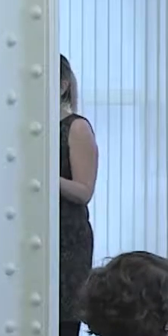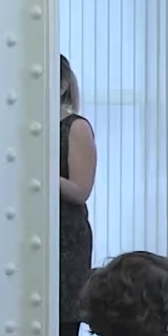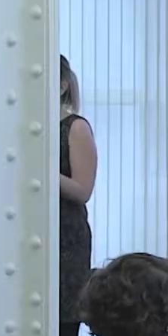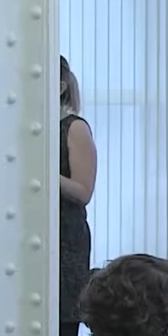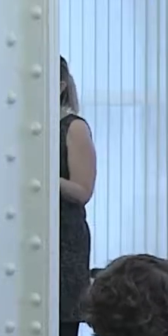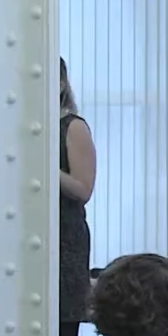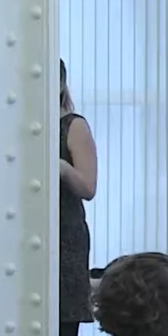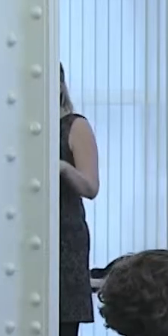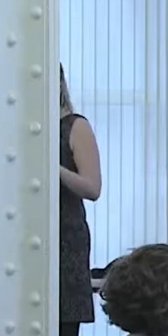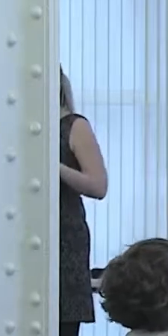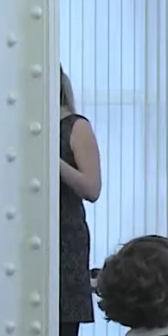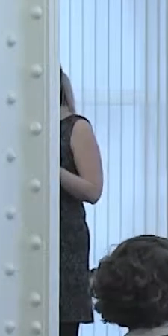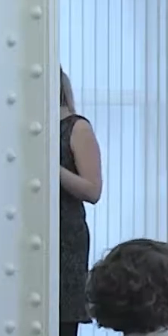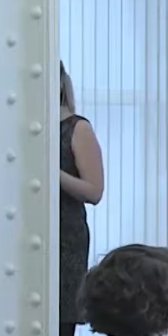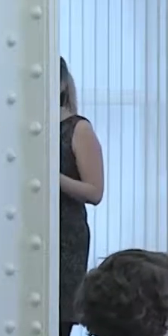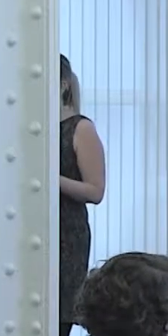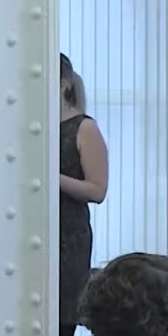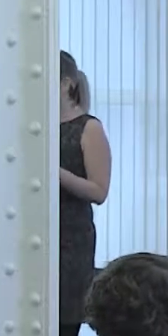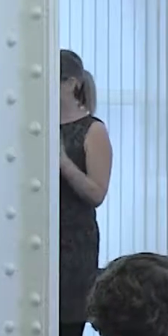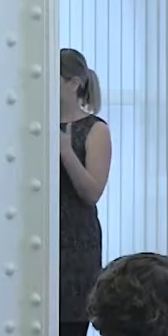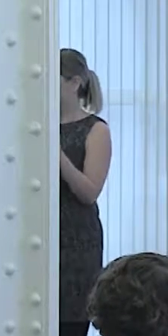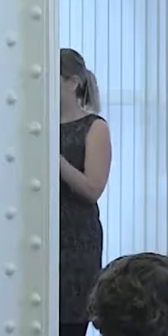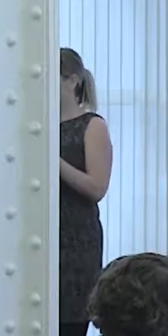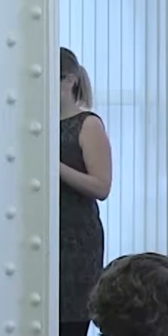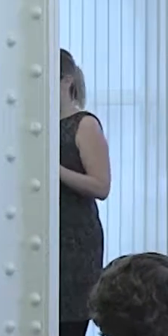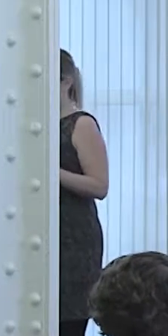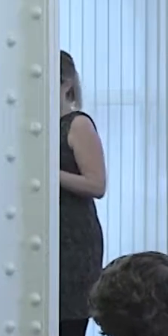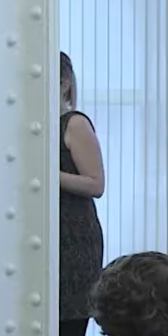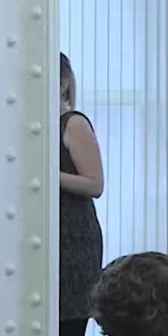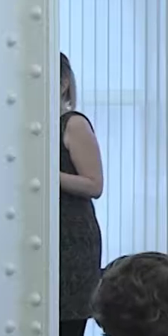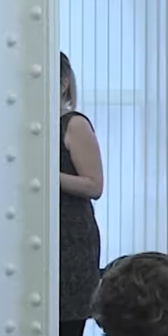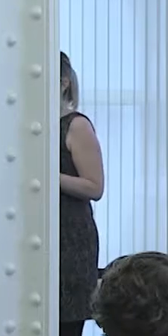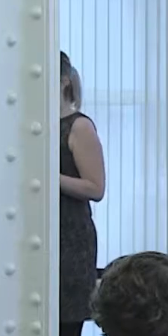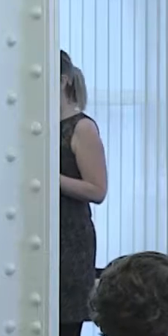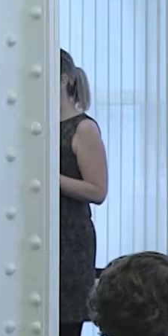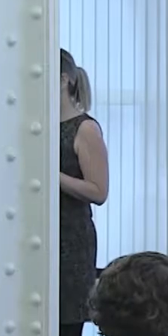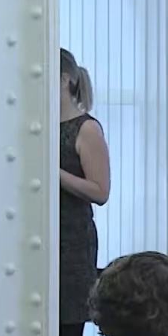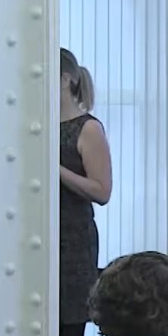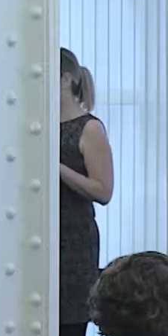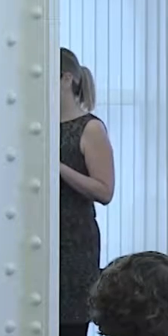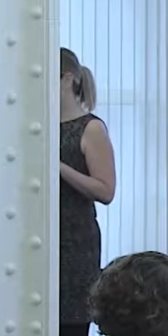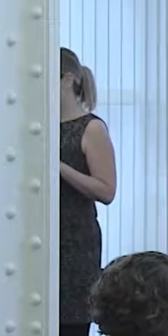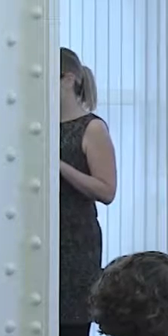They can go white upper-class Manhattanites that are skipping their nine to five afterwards